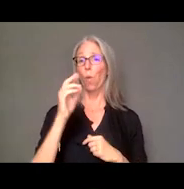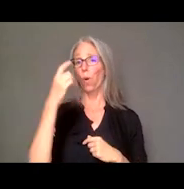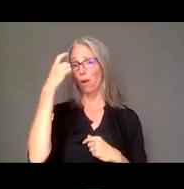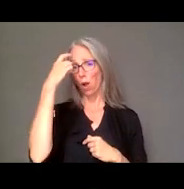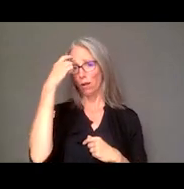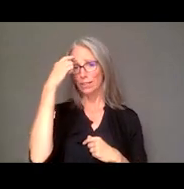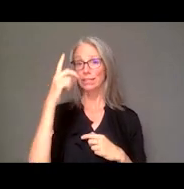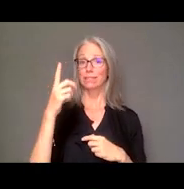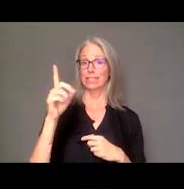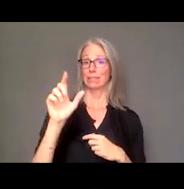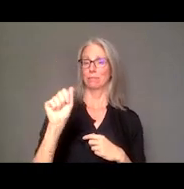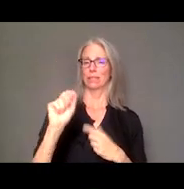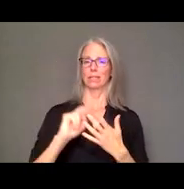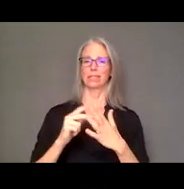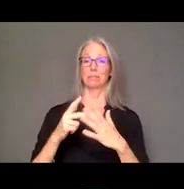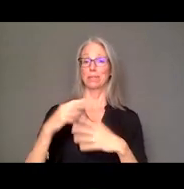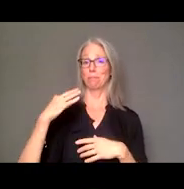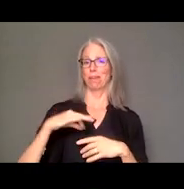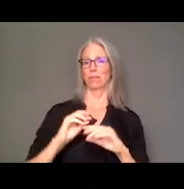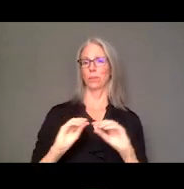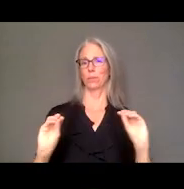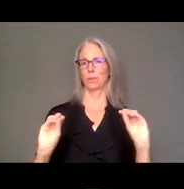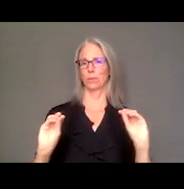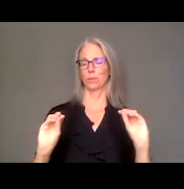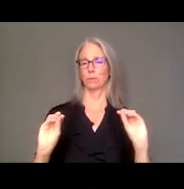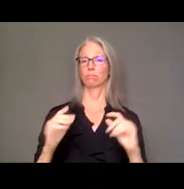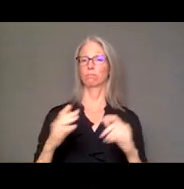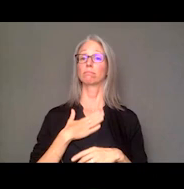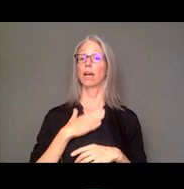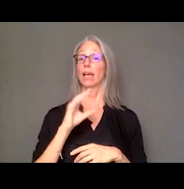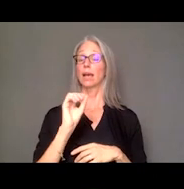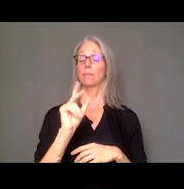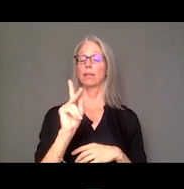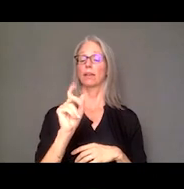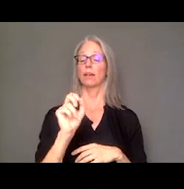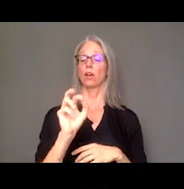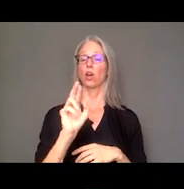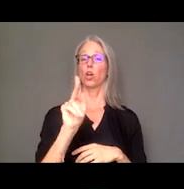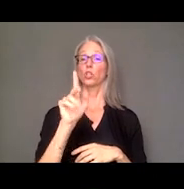At Gatus. We firmly believe that accessibility to nature and outdoor spaces is a right.